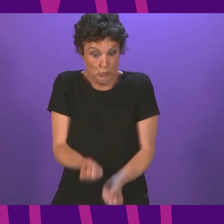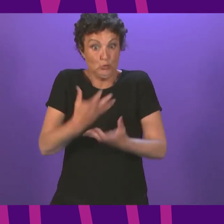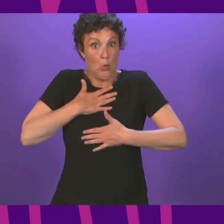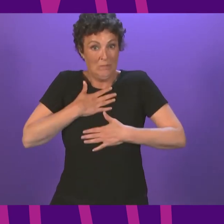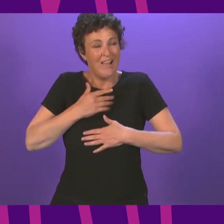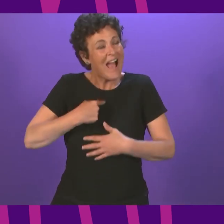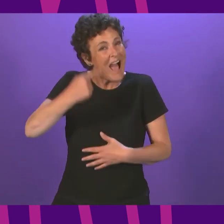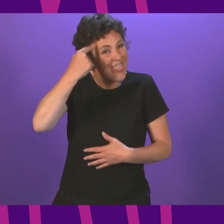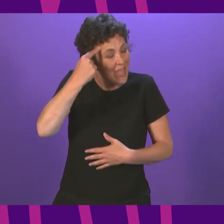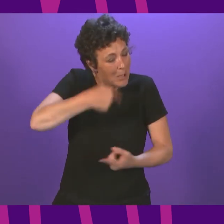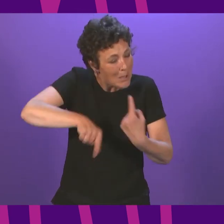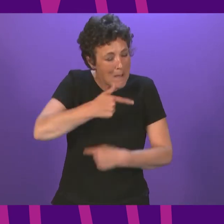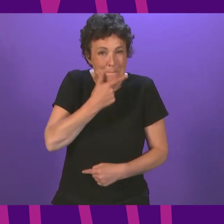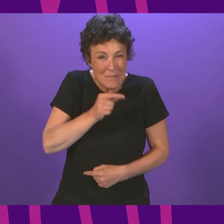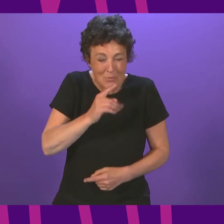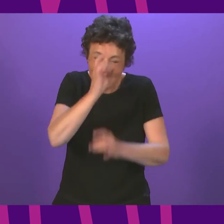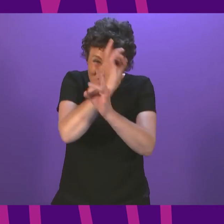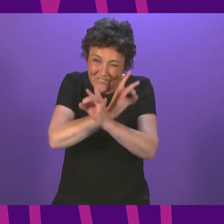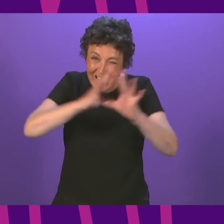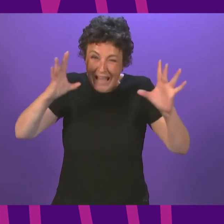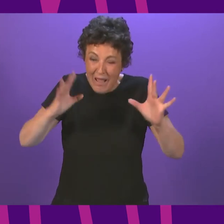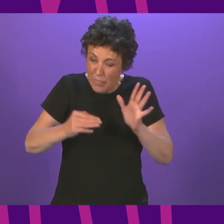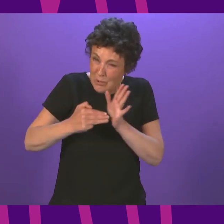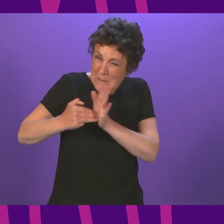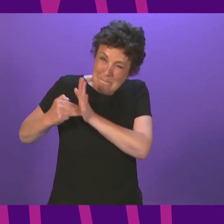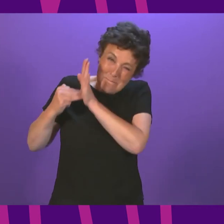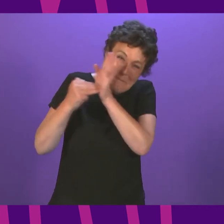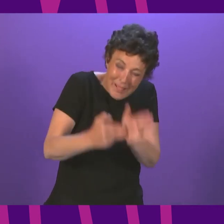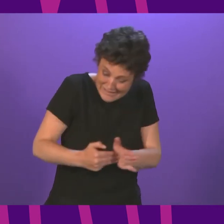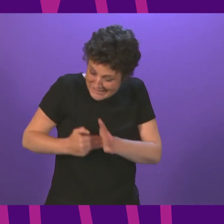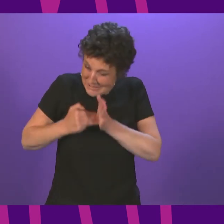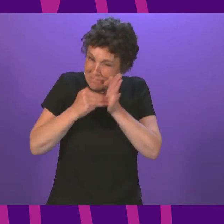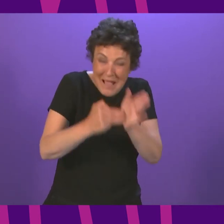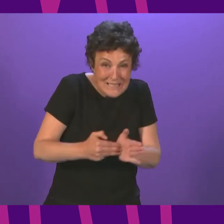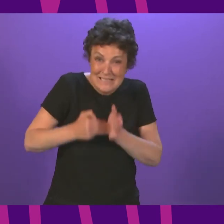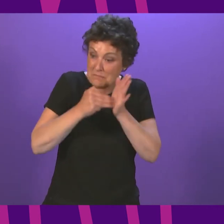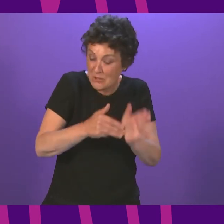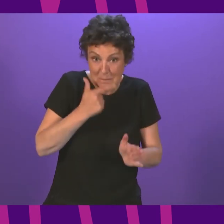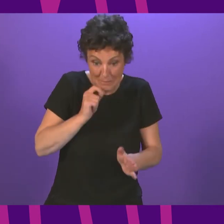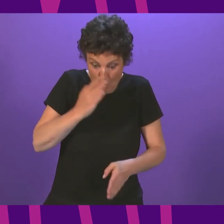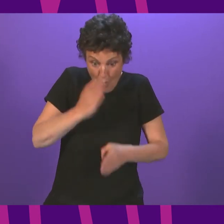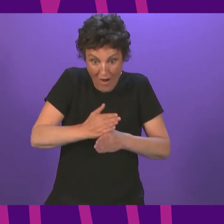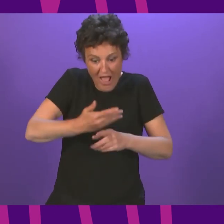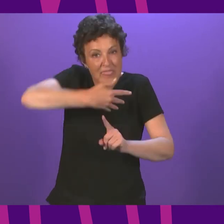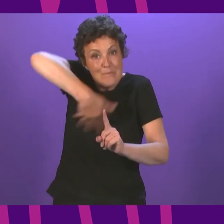“I think people forget there are millions of people behind these closed industries, either directly or in the supply chain.”